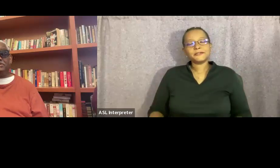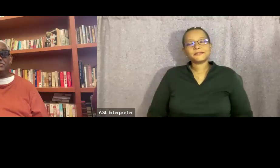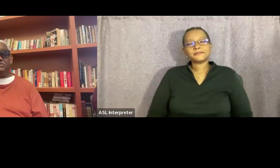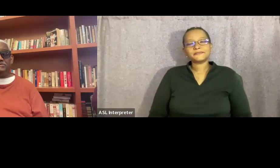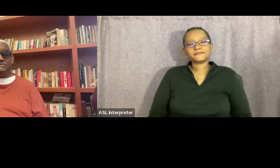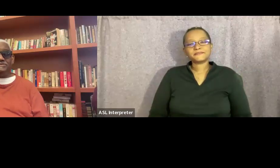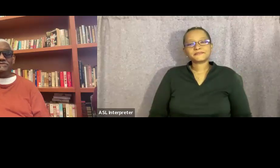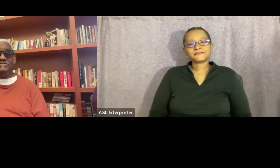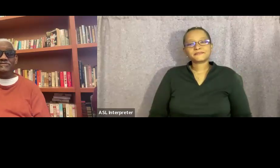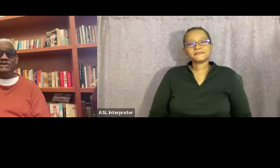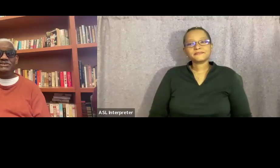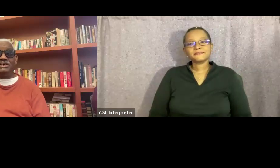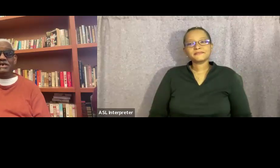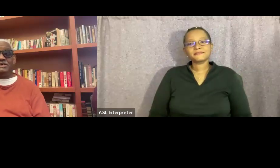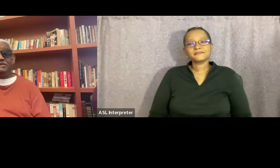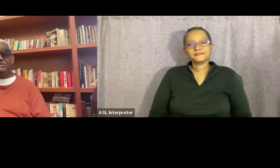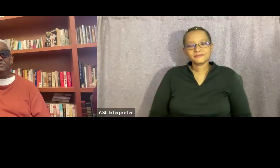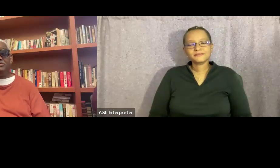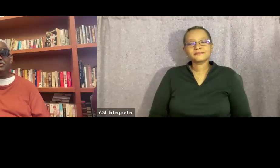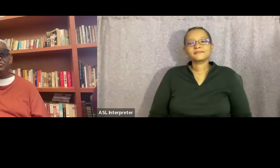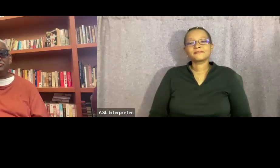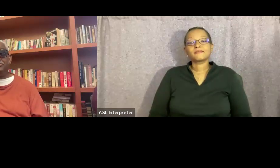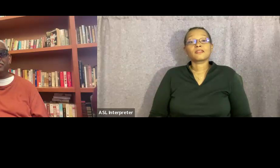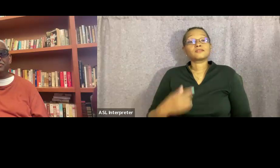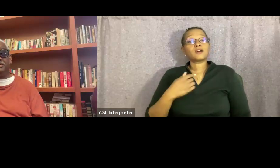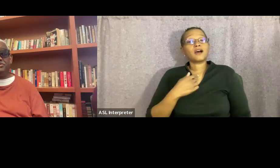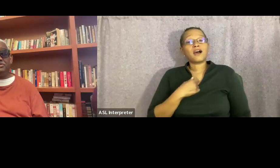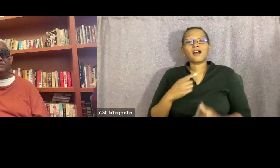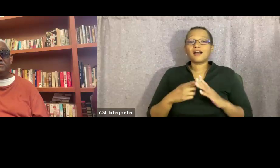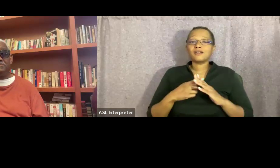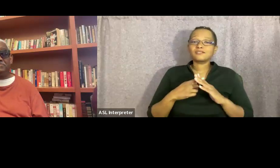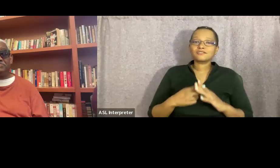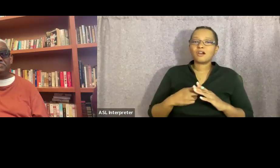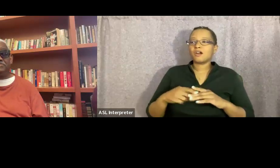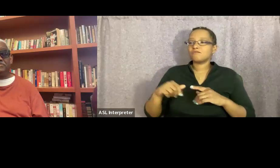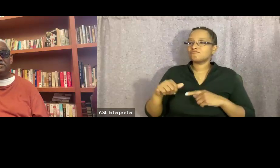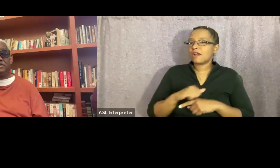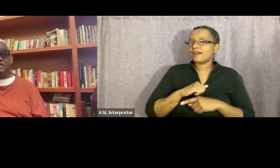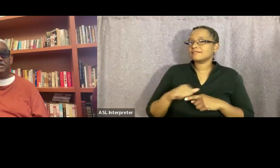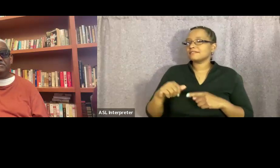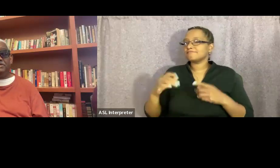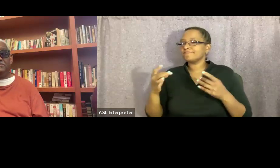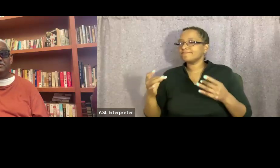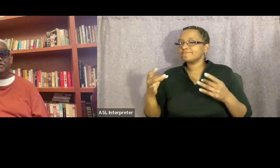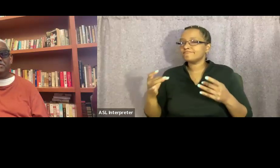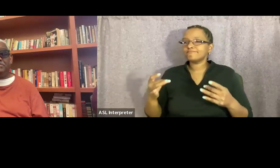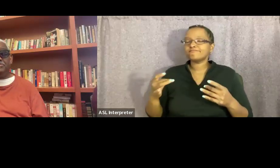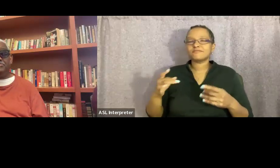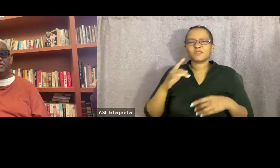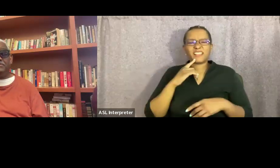So once I started to do the meditation every evening or every morning when